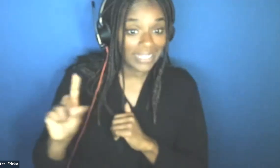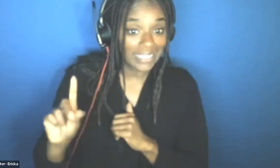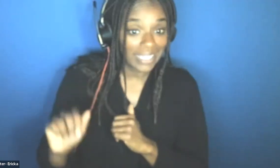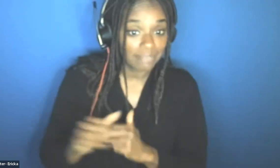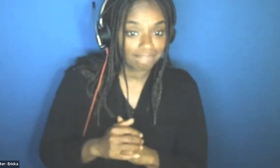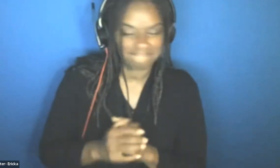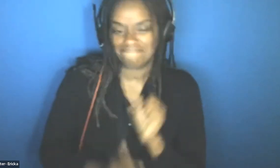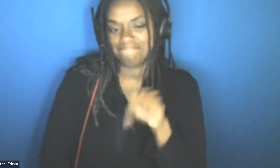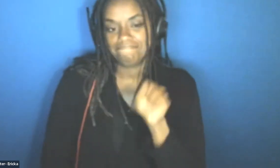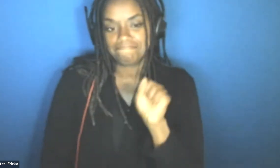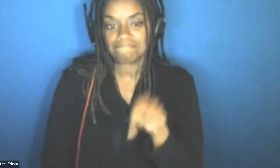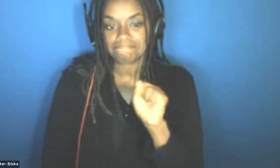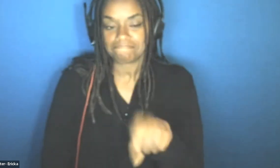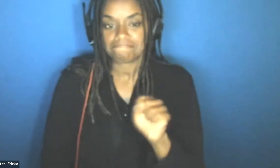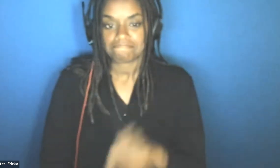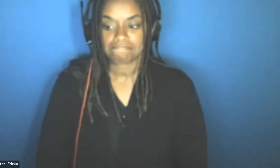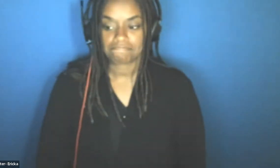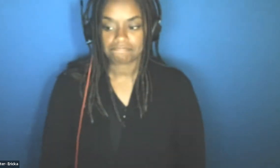I need to taper off Percocet because I'm concerned that I have become addicted to it.